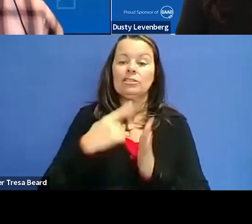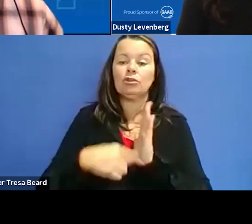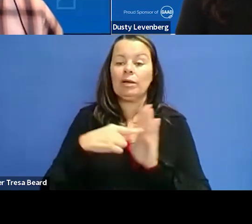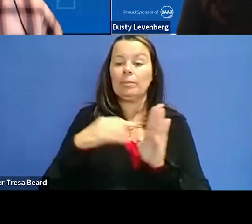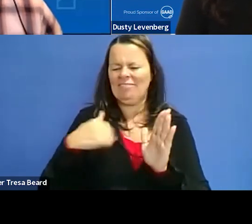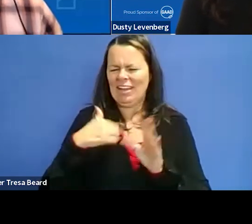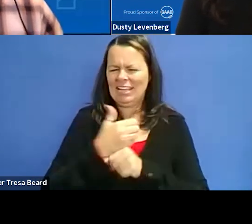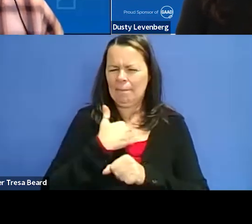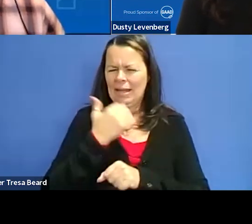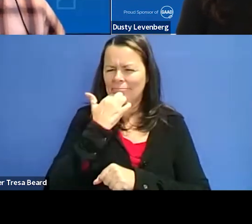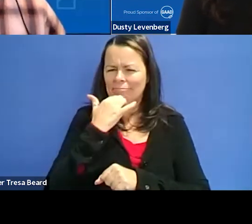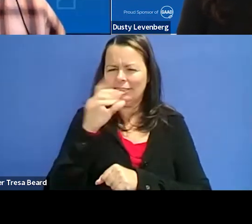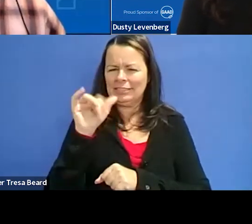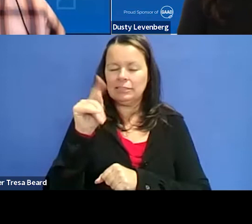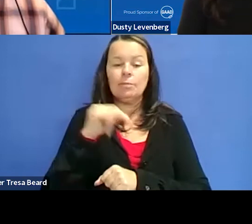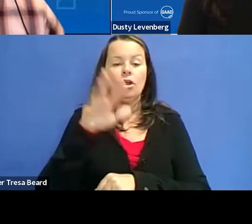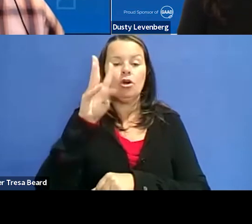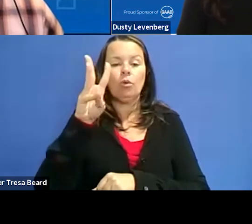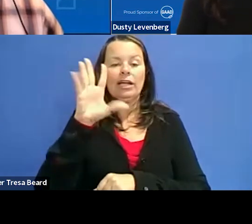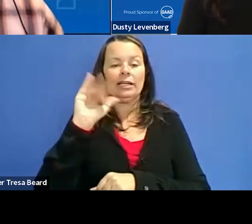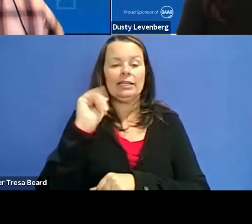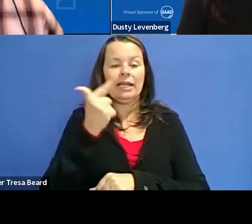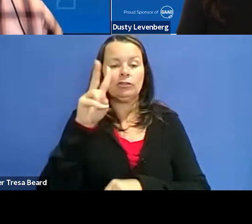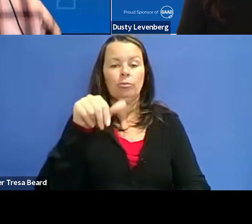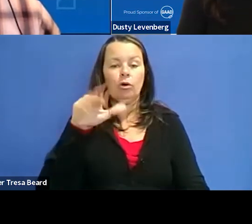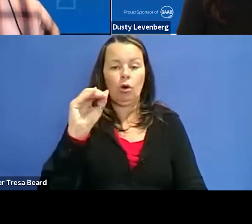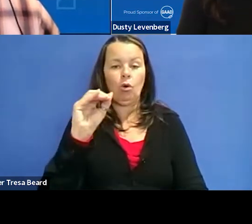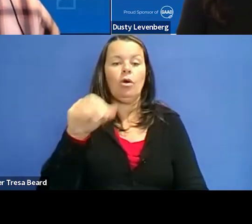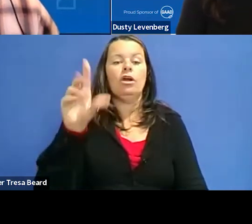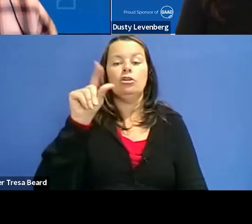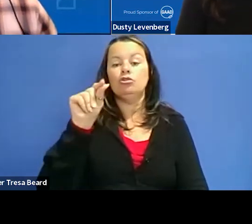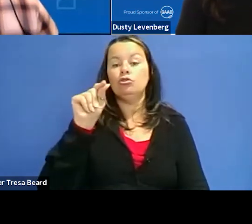WCAG 2.0 came out in 2008, published in 2008.